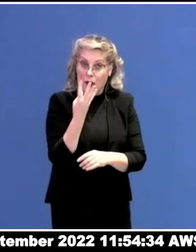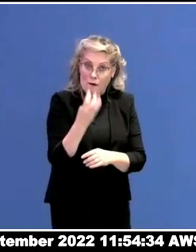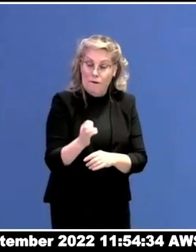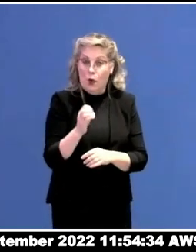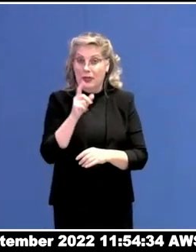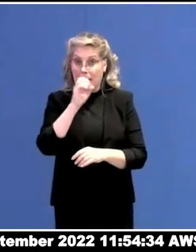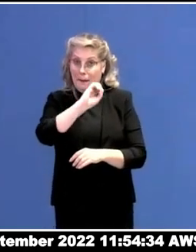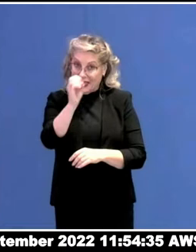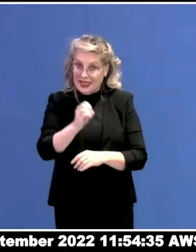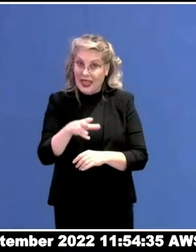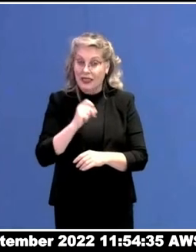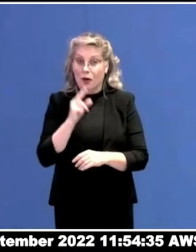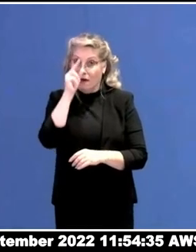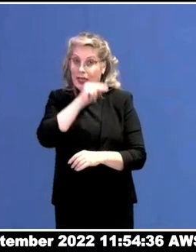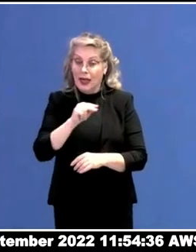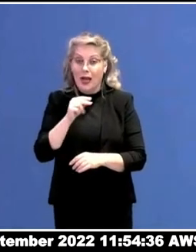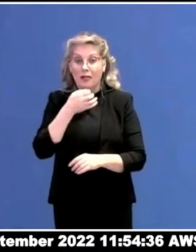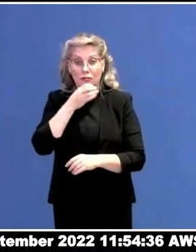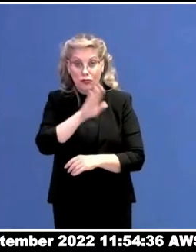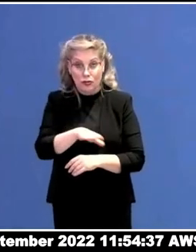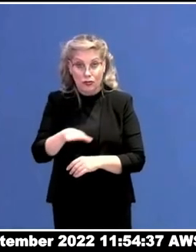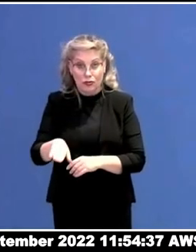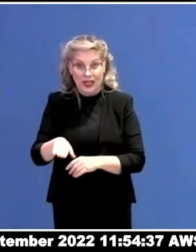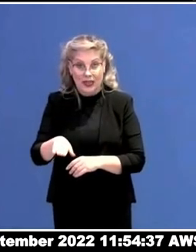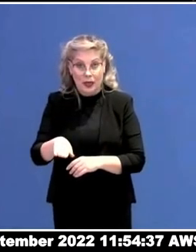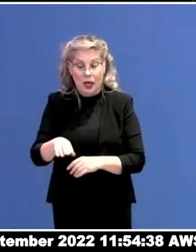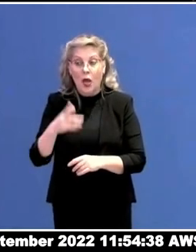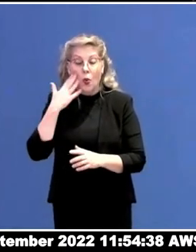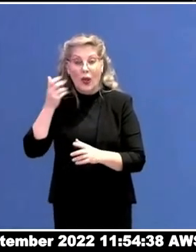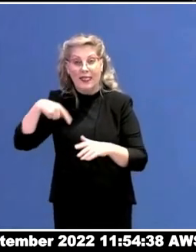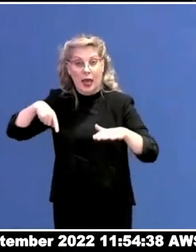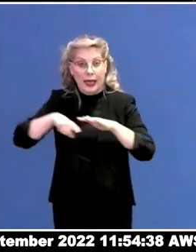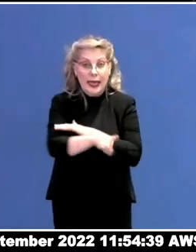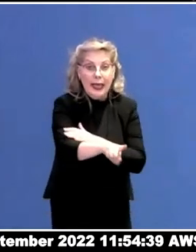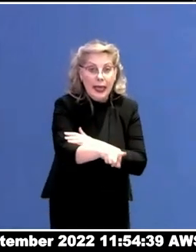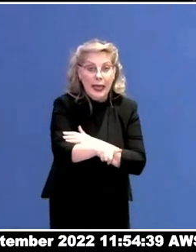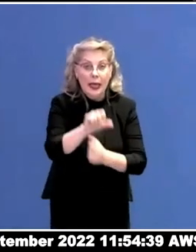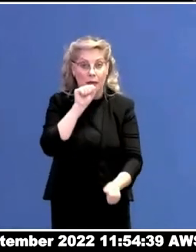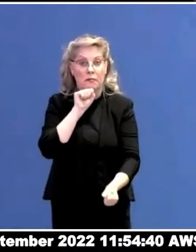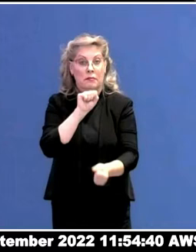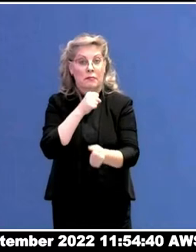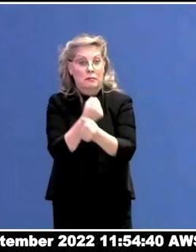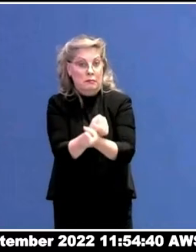children in Banksia Hill are in the care of the Department of Child Protection, who are failing our people no end.